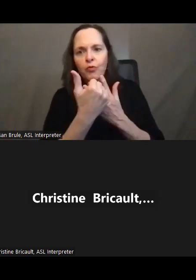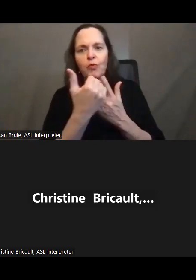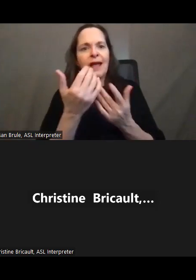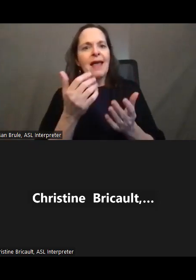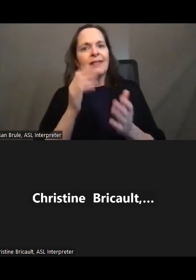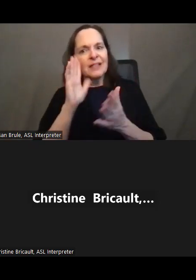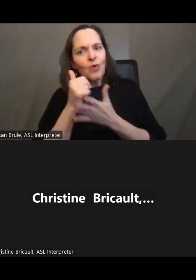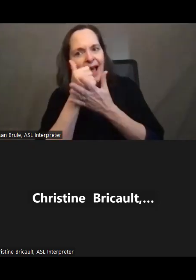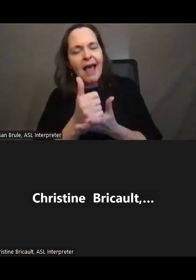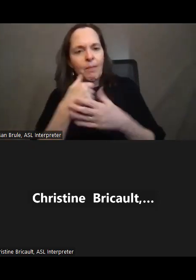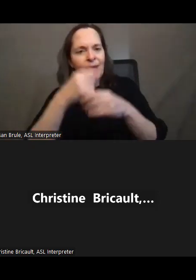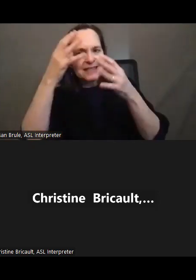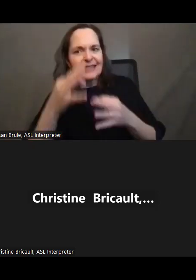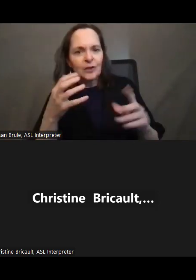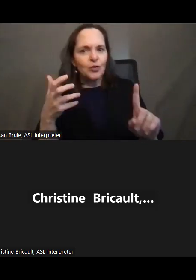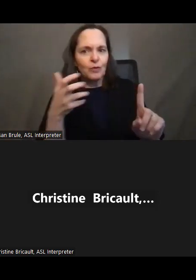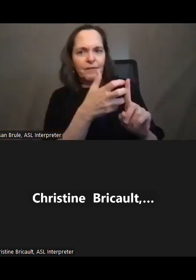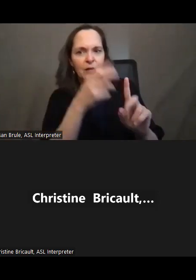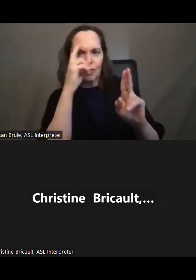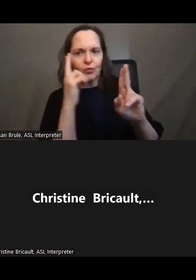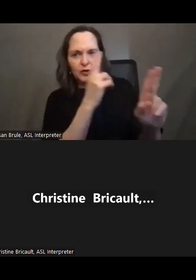On the Title II side, ADA. gov is excellent.